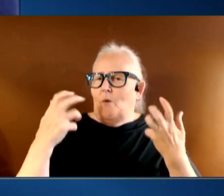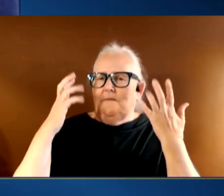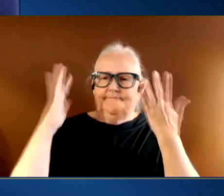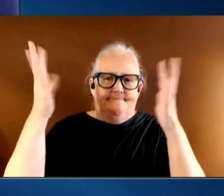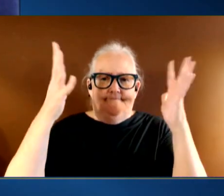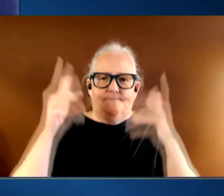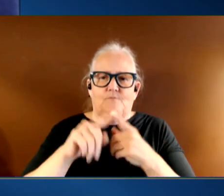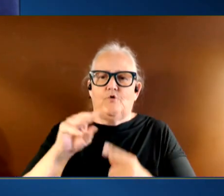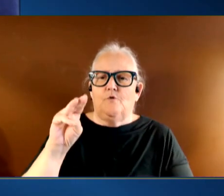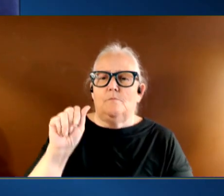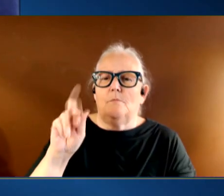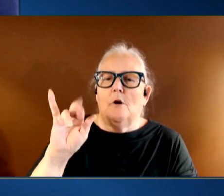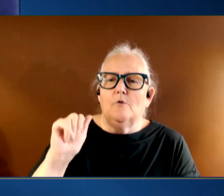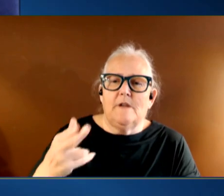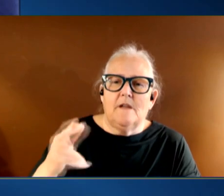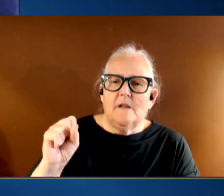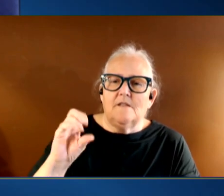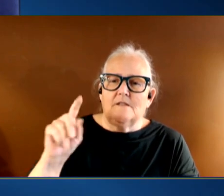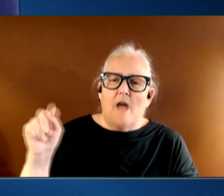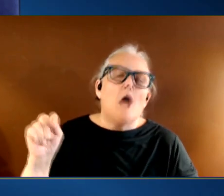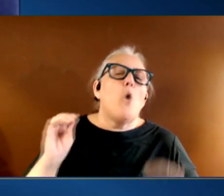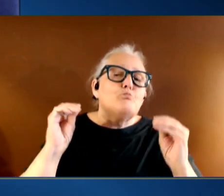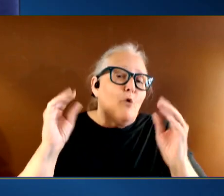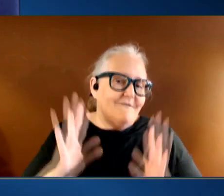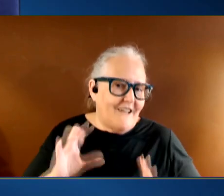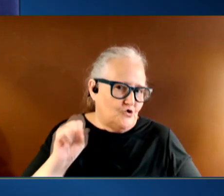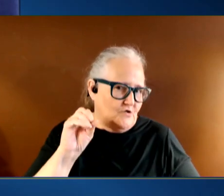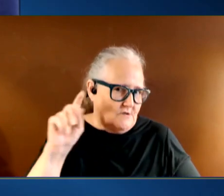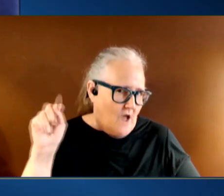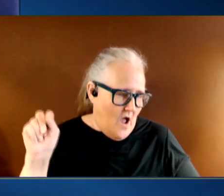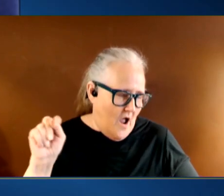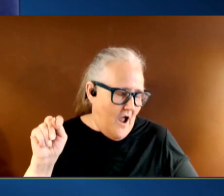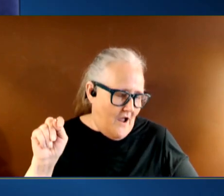who's now known as Professor Scott. You'll see from her later. There she is.